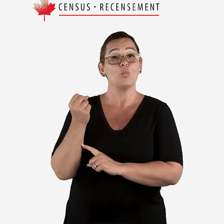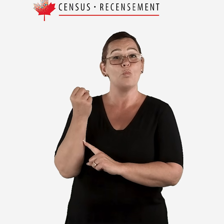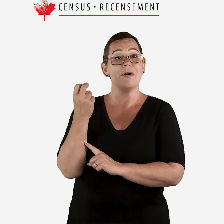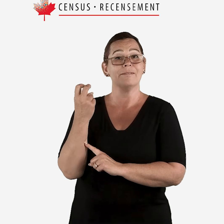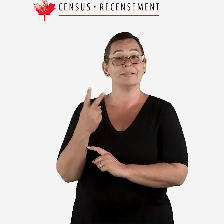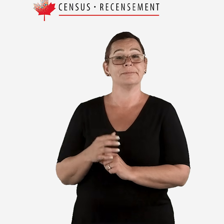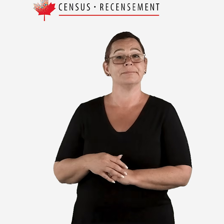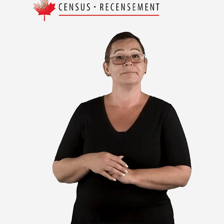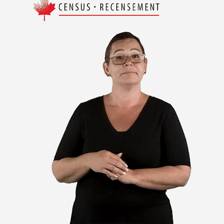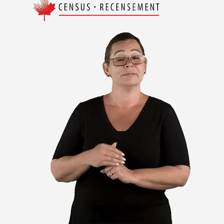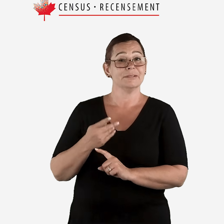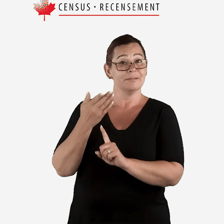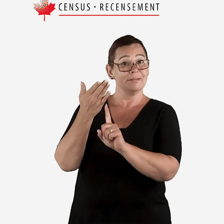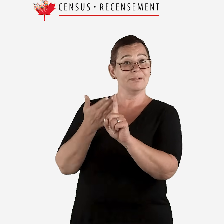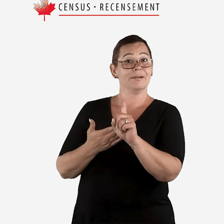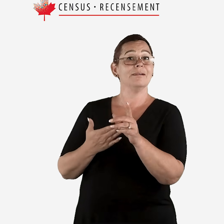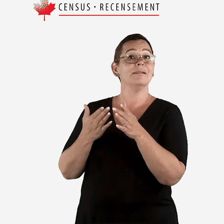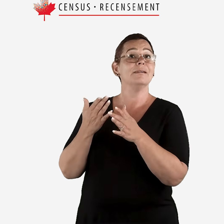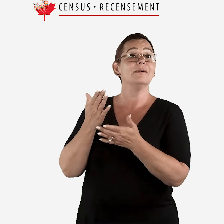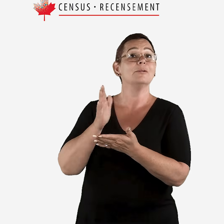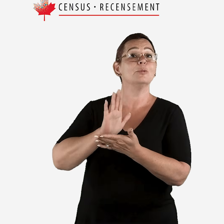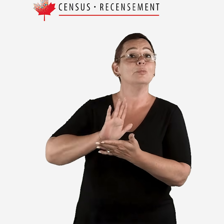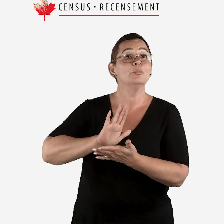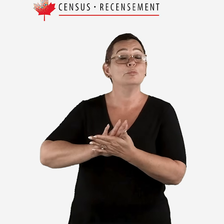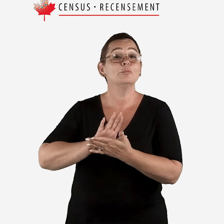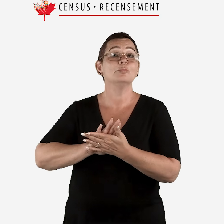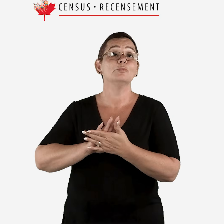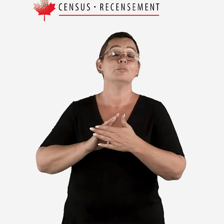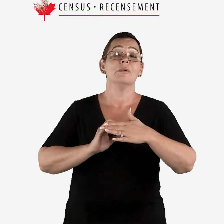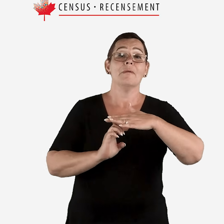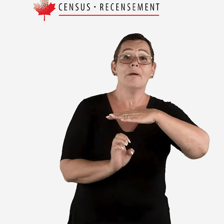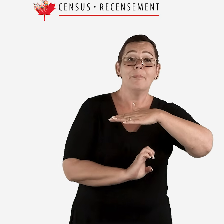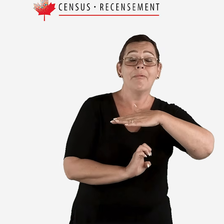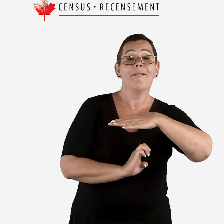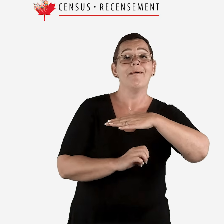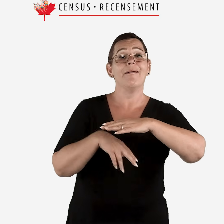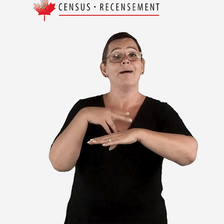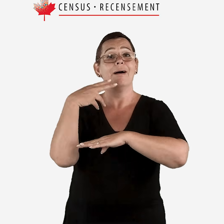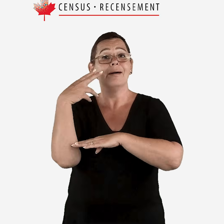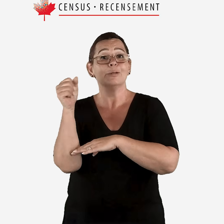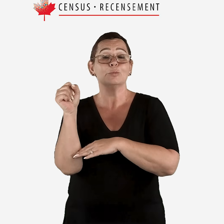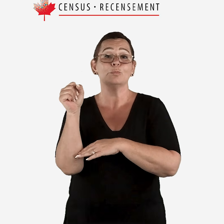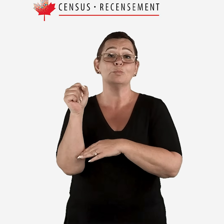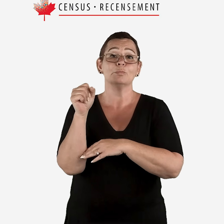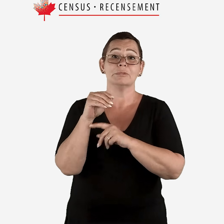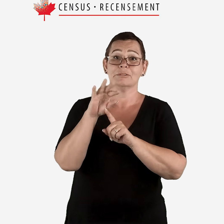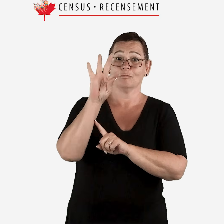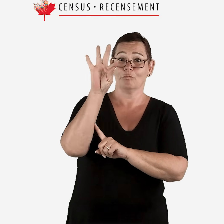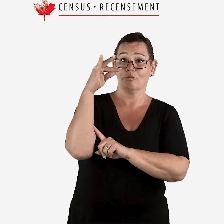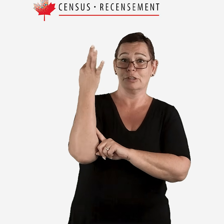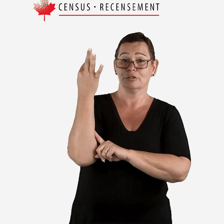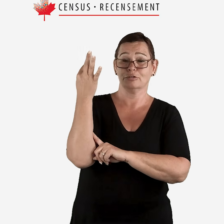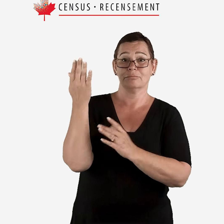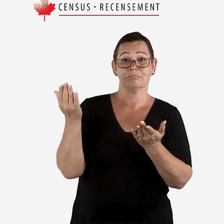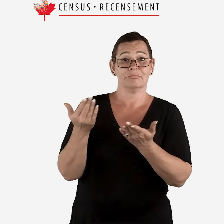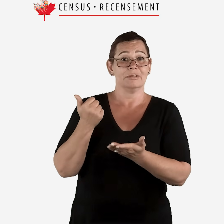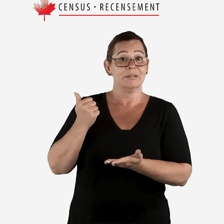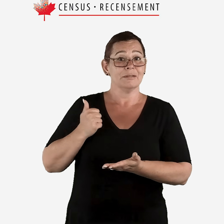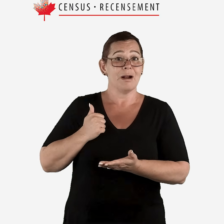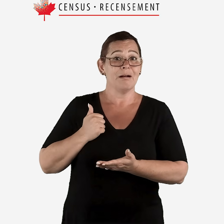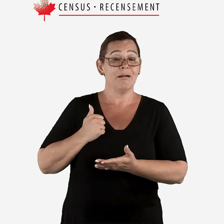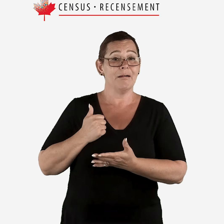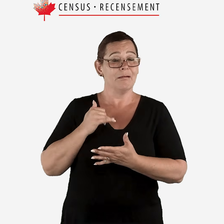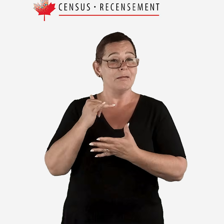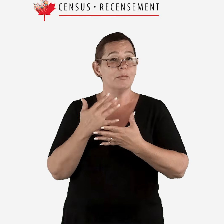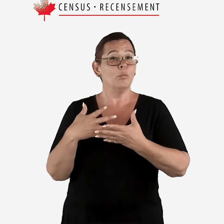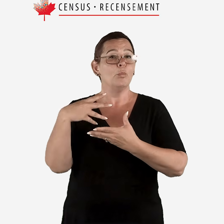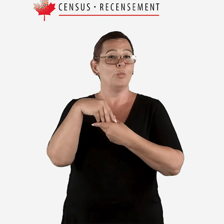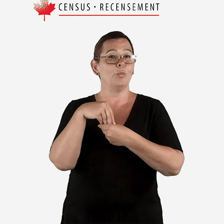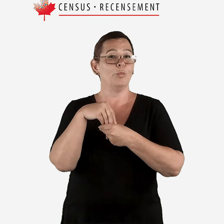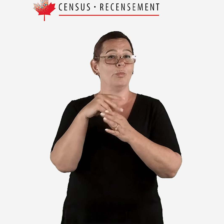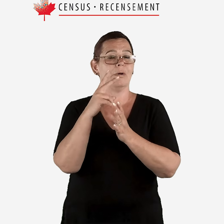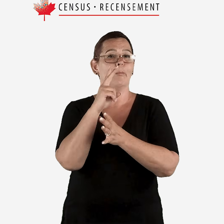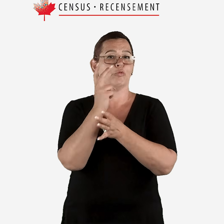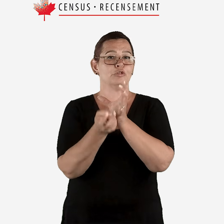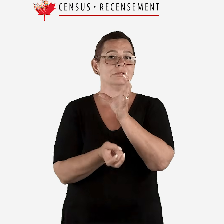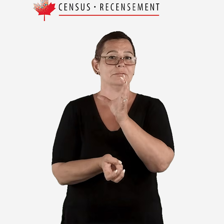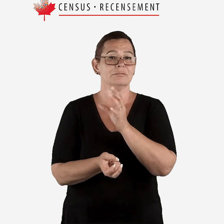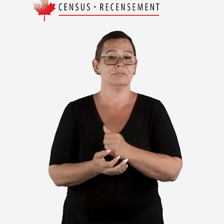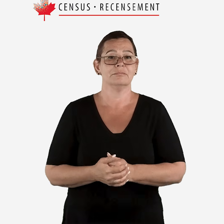12. Did this person do any of their primary or secondary schooling in French in Canada (including immersion)?